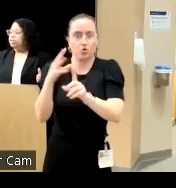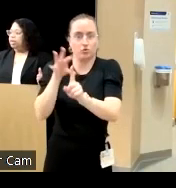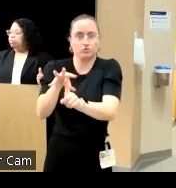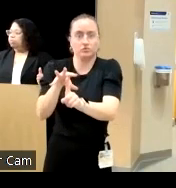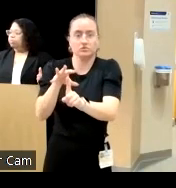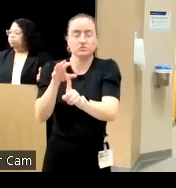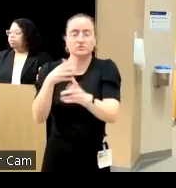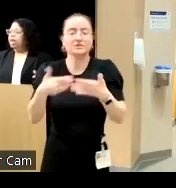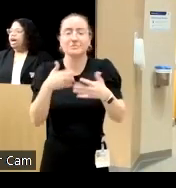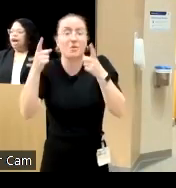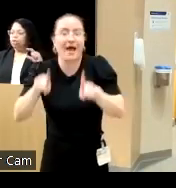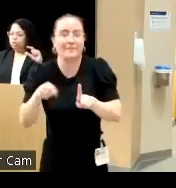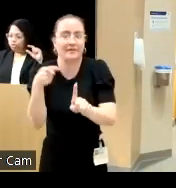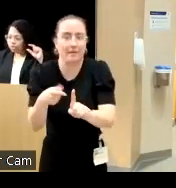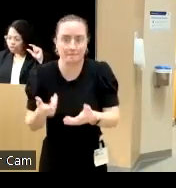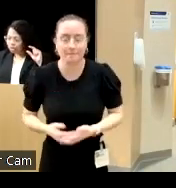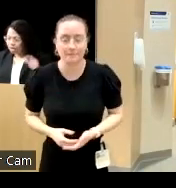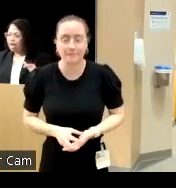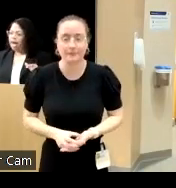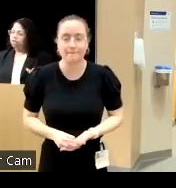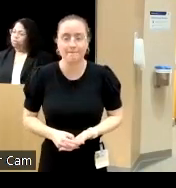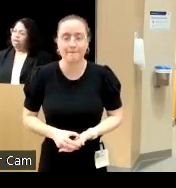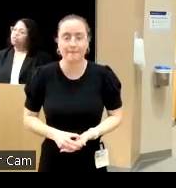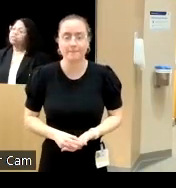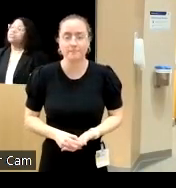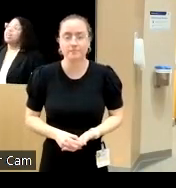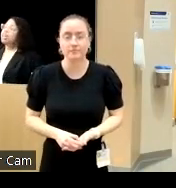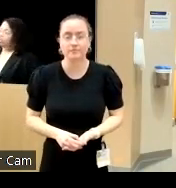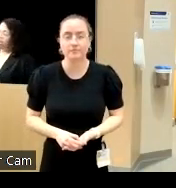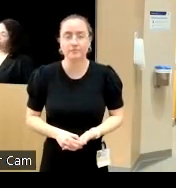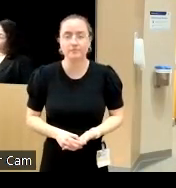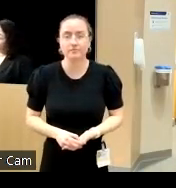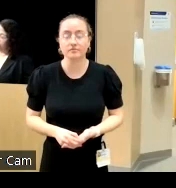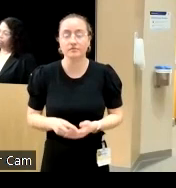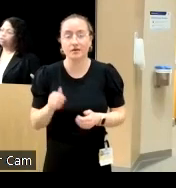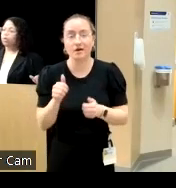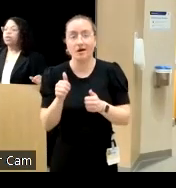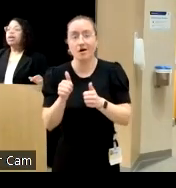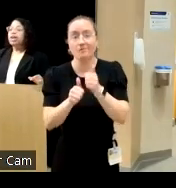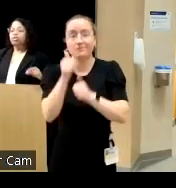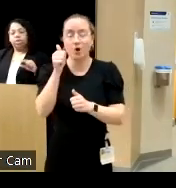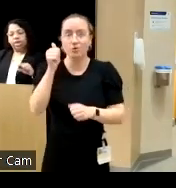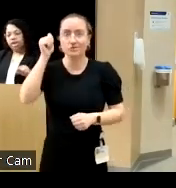has happened to them and the most unique aspect or I should say Innovative aspect of this work is